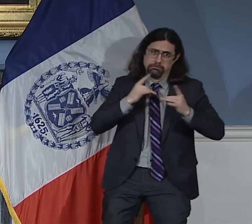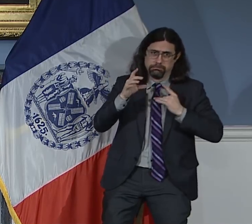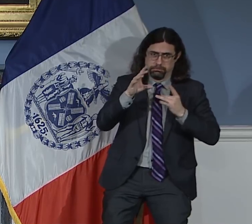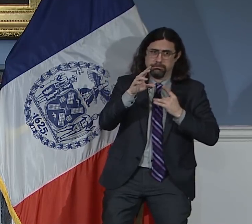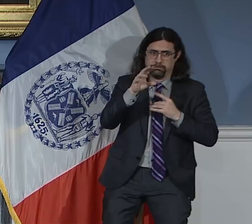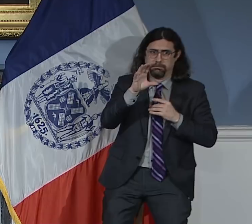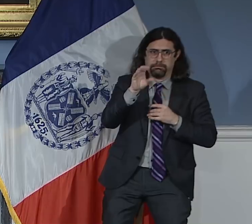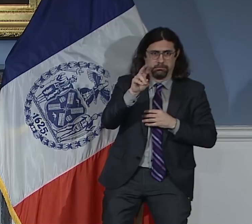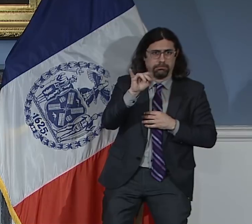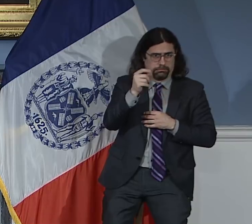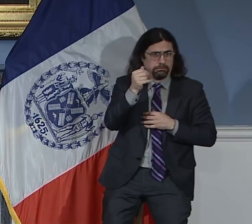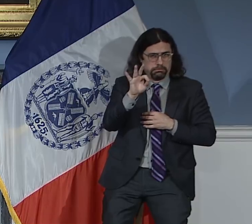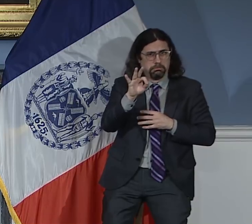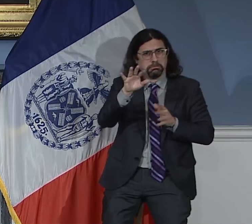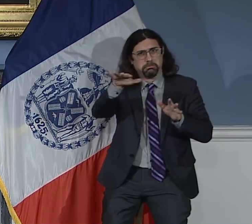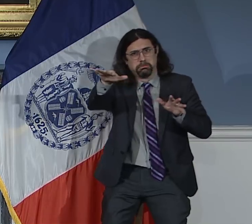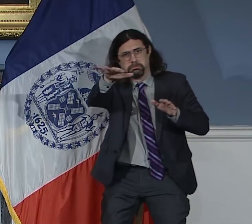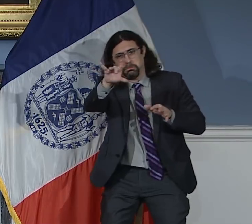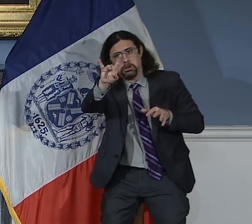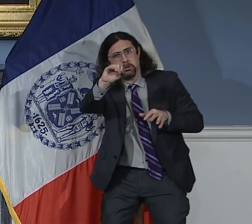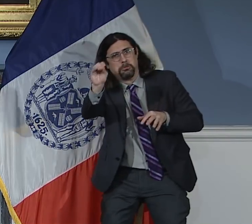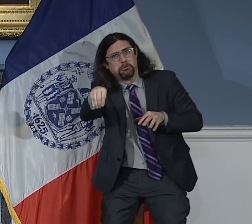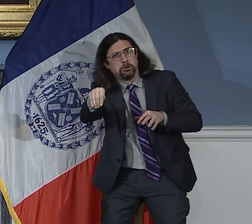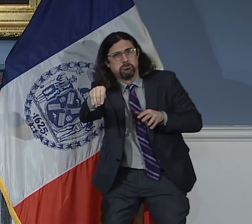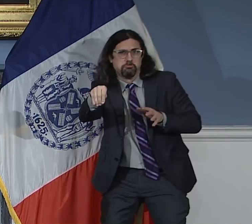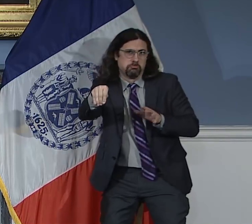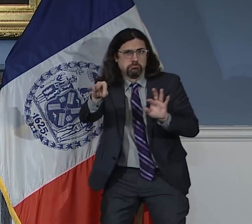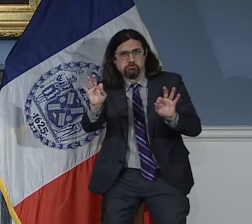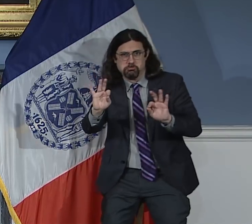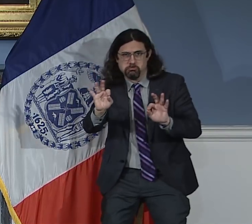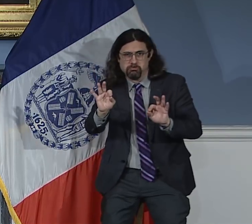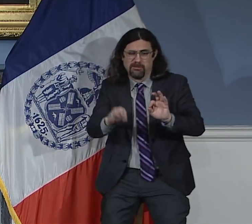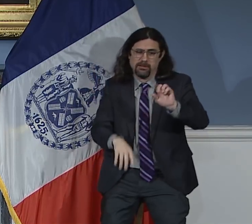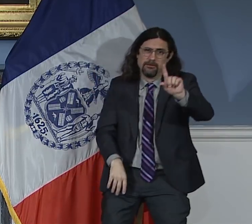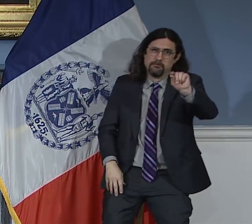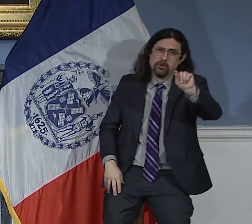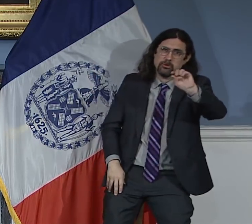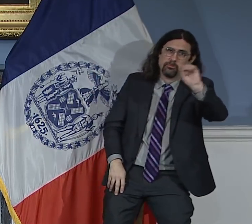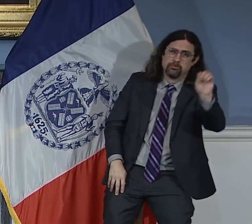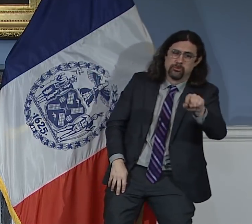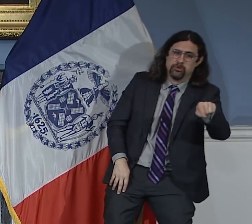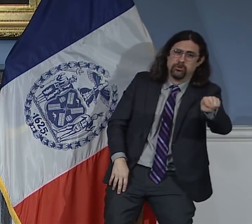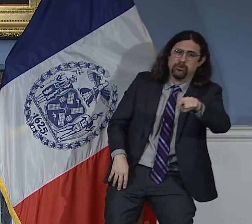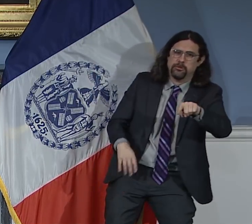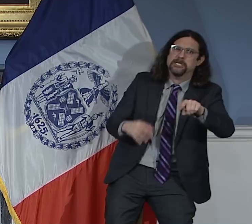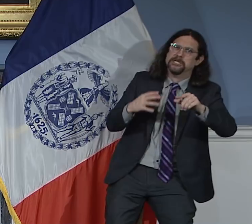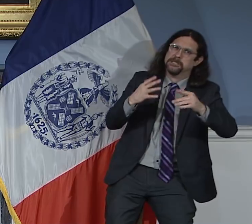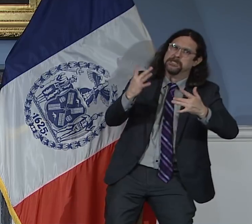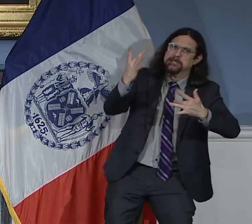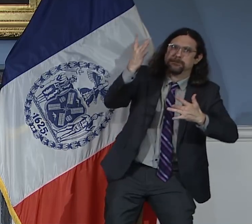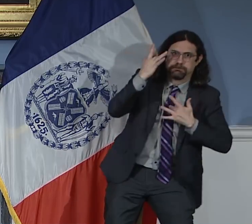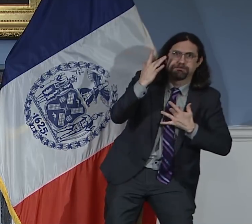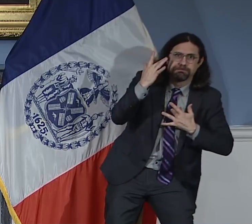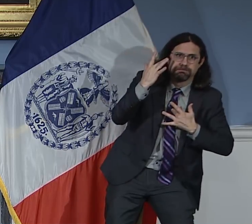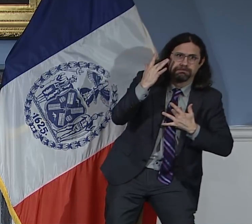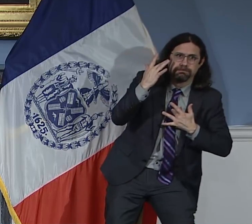WILL NEVER GET THE SDIEAE,S MYAN WHO WILL GET IT. 80% WILL GET IT AND FEEL VERY